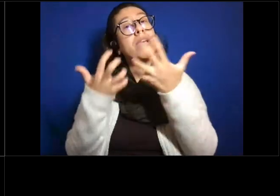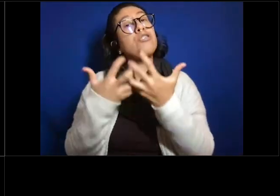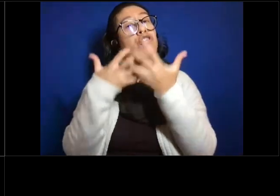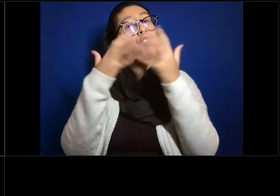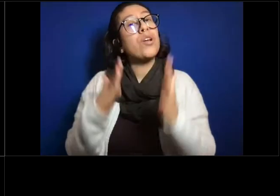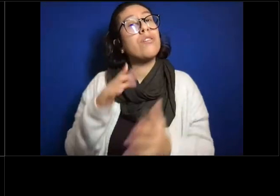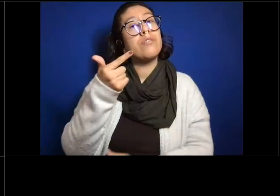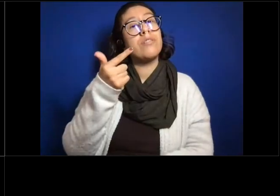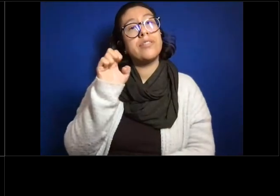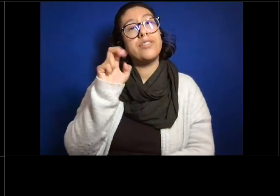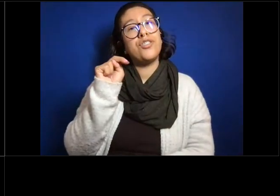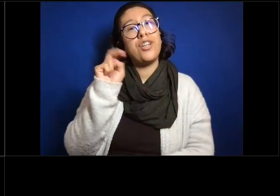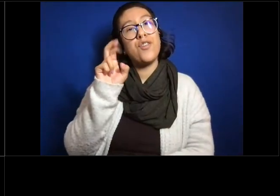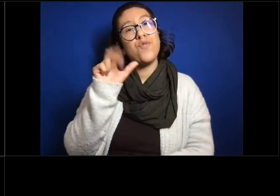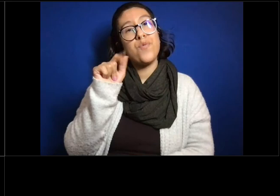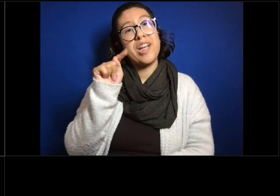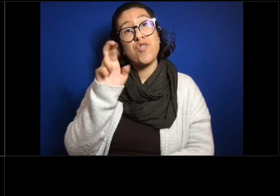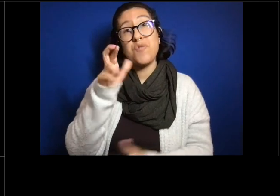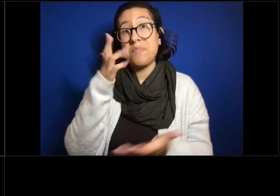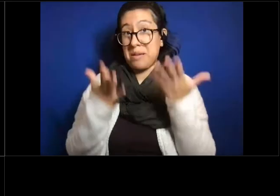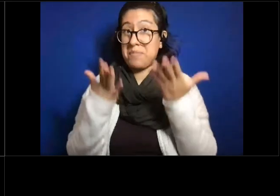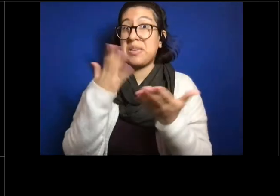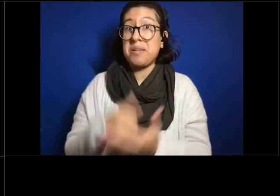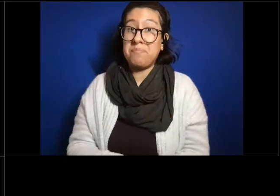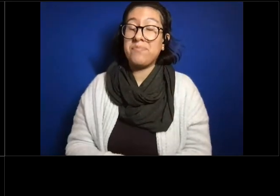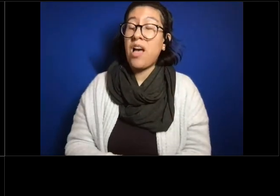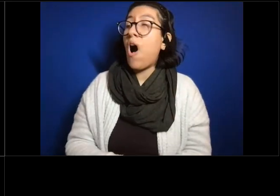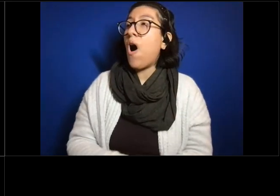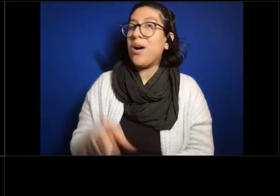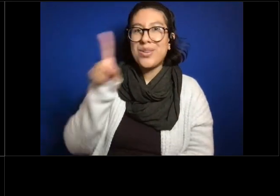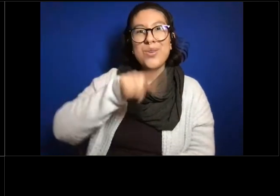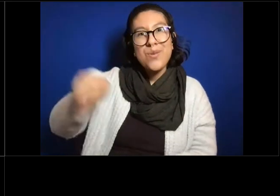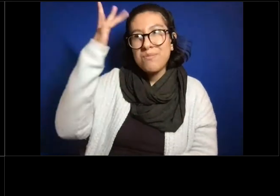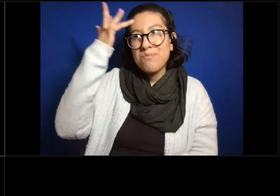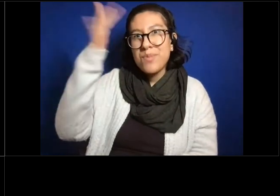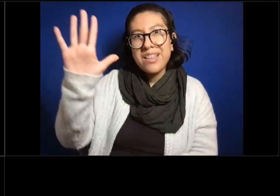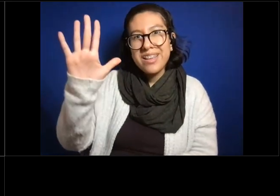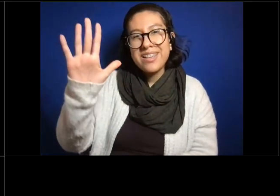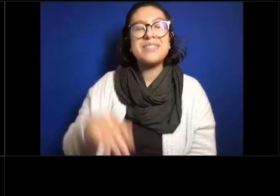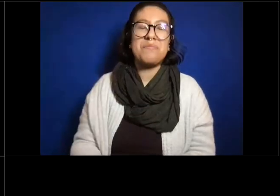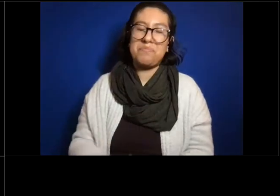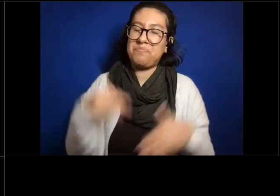They're pretty knowledgeable. These are brilliant. I really enjoyed all of your feedback today.